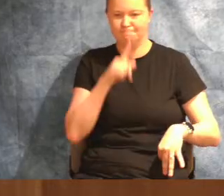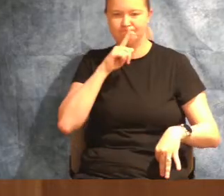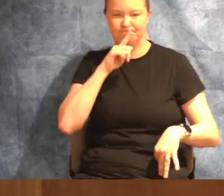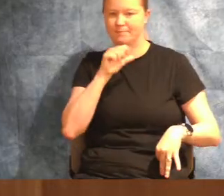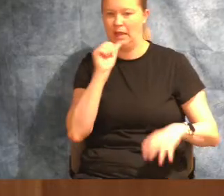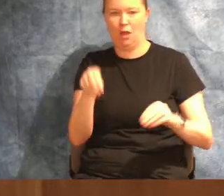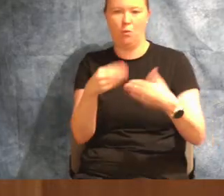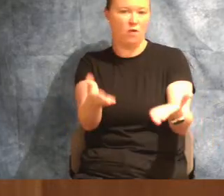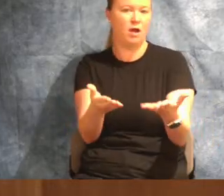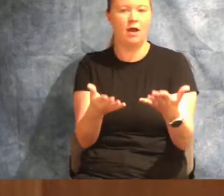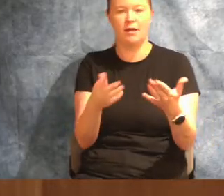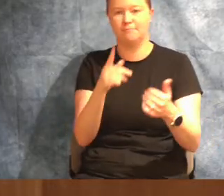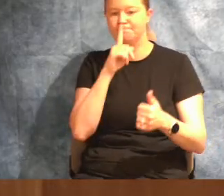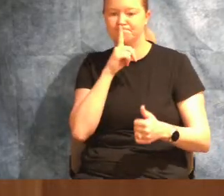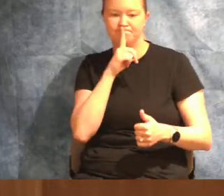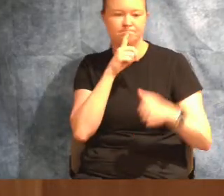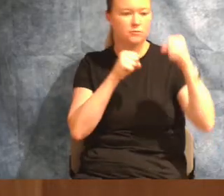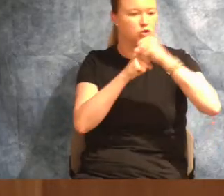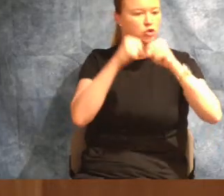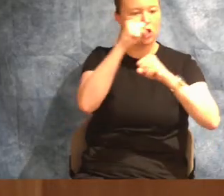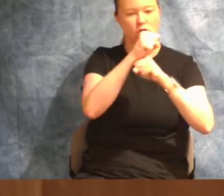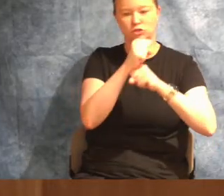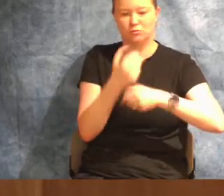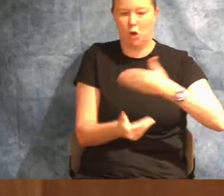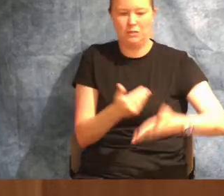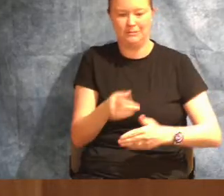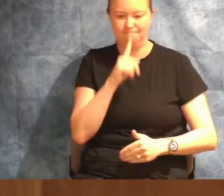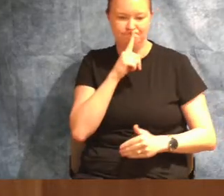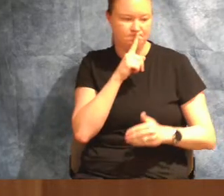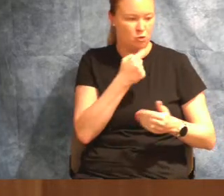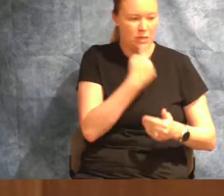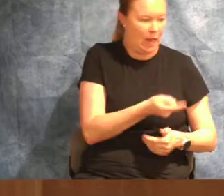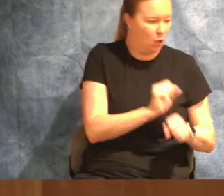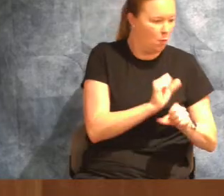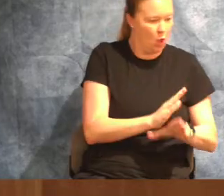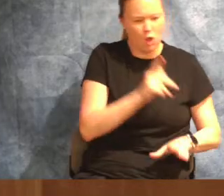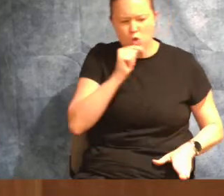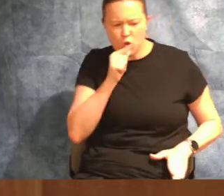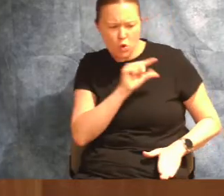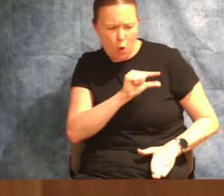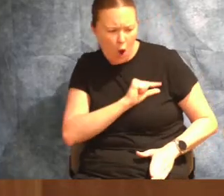provide like any structure or process or tell employees like who's eligible for an accommodation